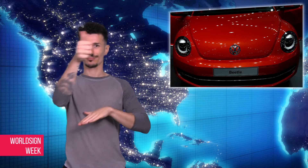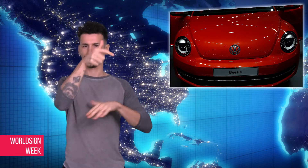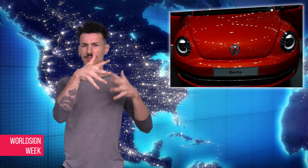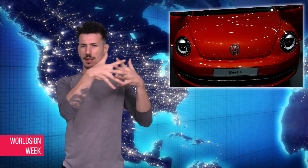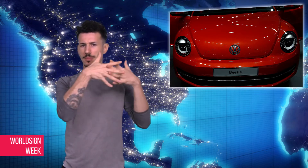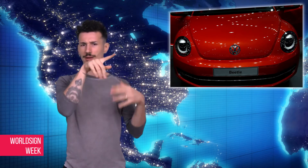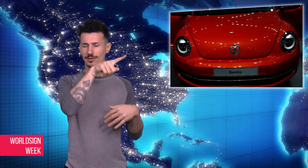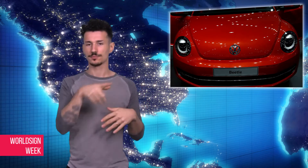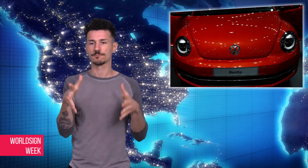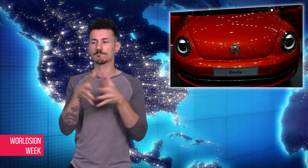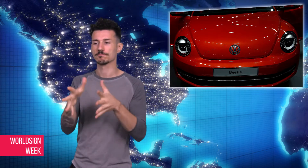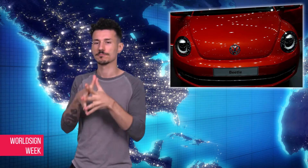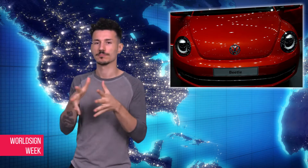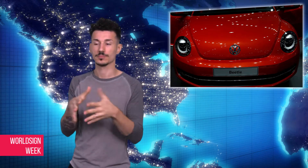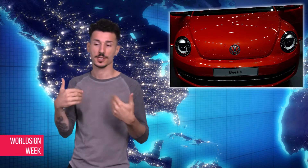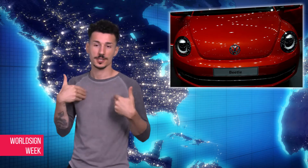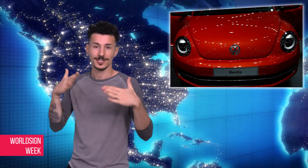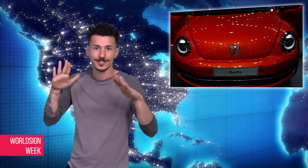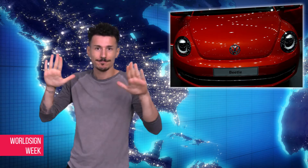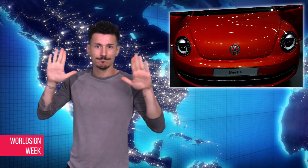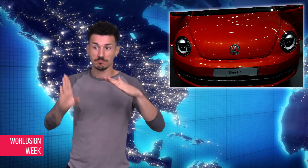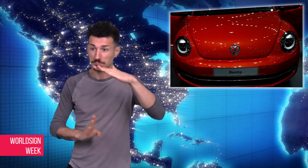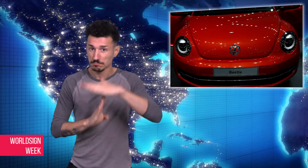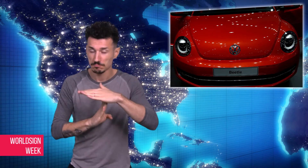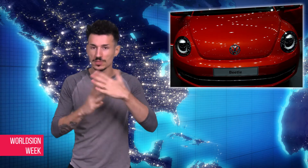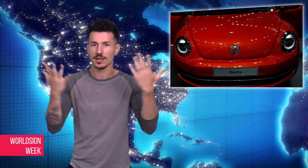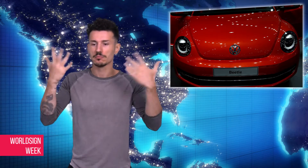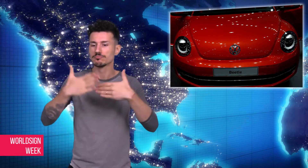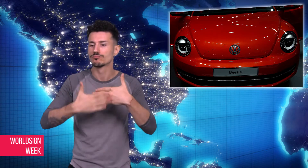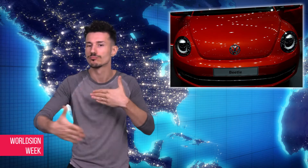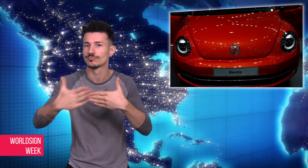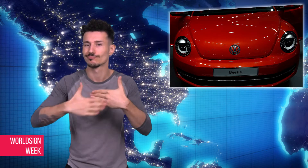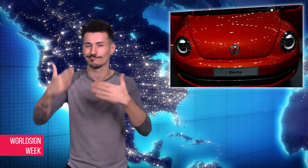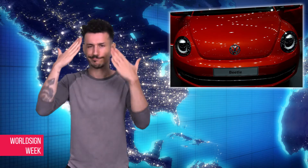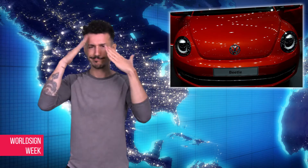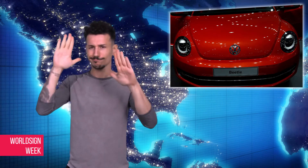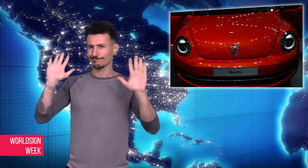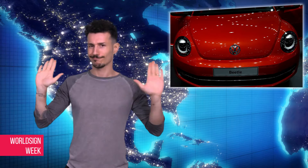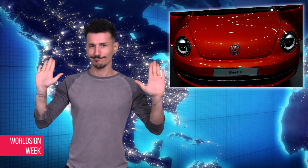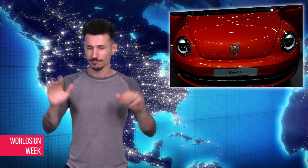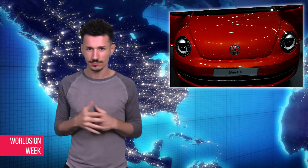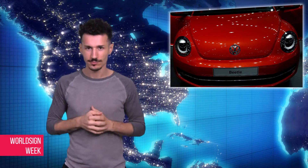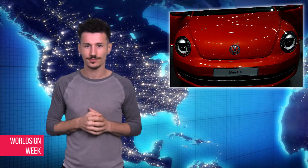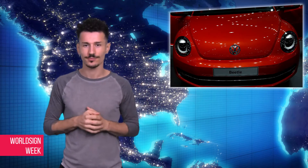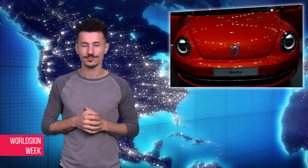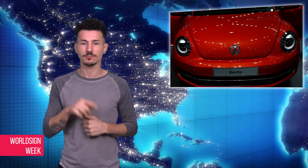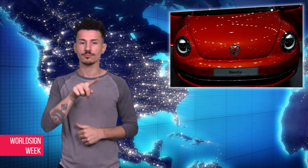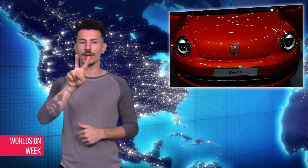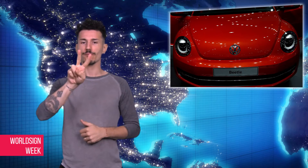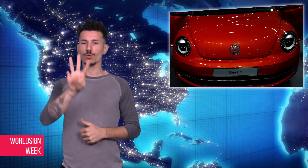plans to revive the model sometime in